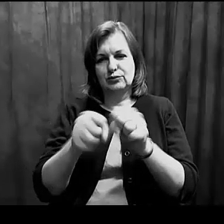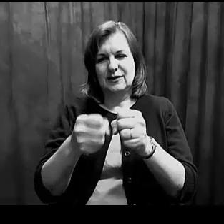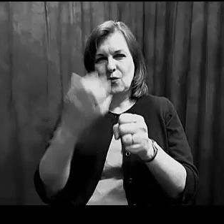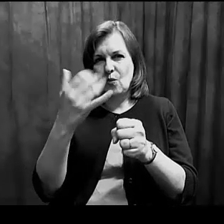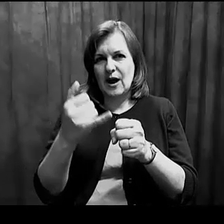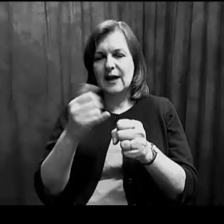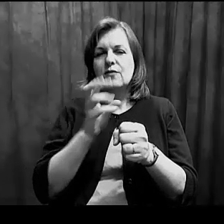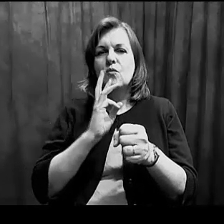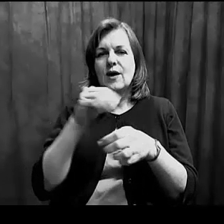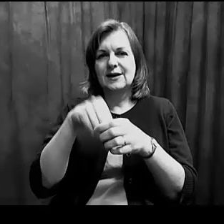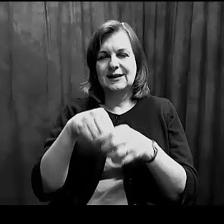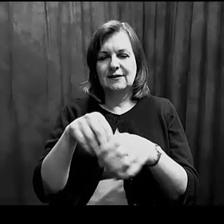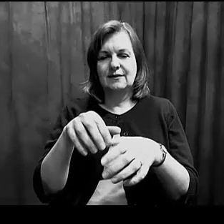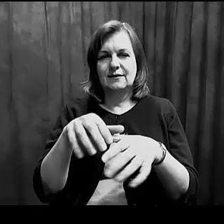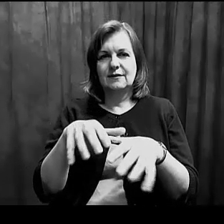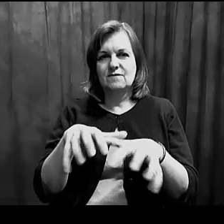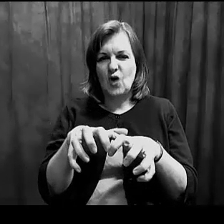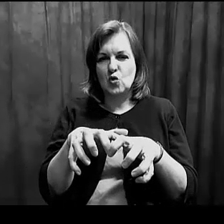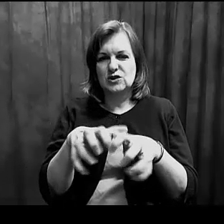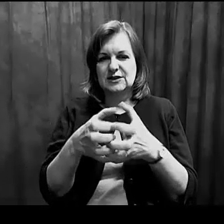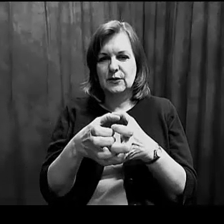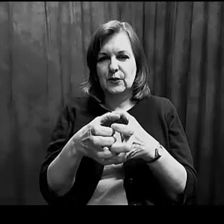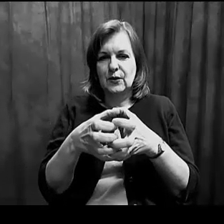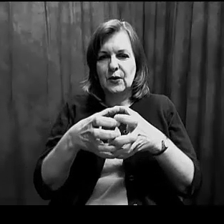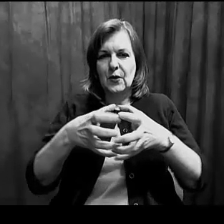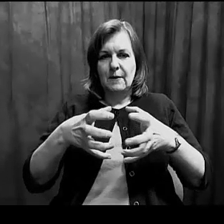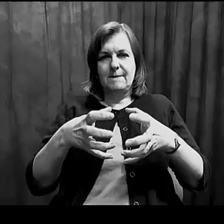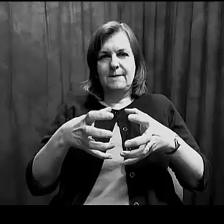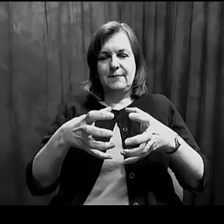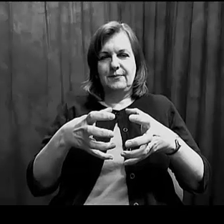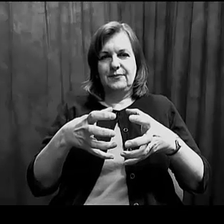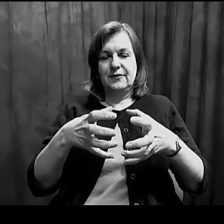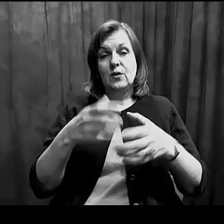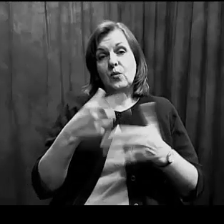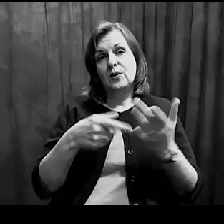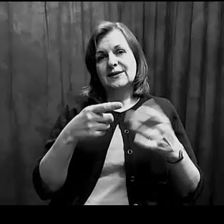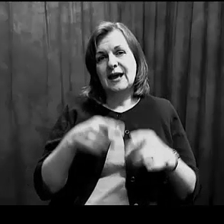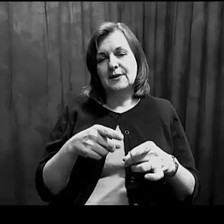sometimes the bottle cracks -- because the water has expanded so far